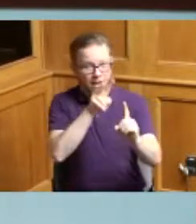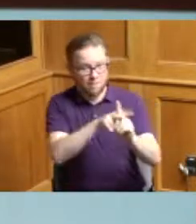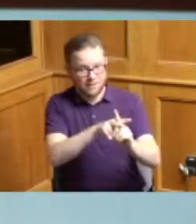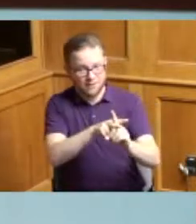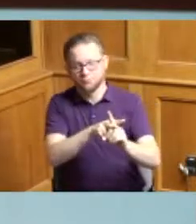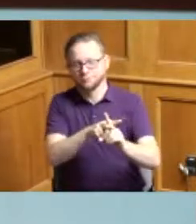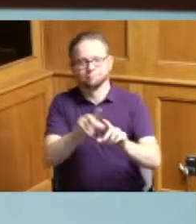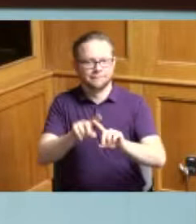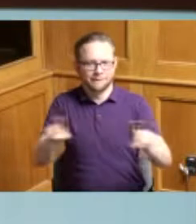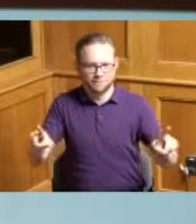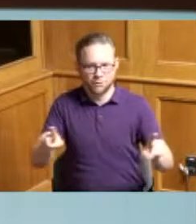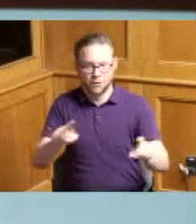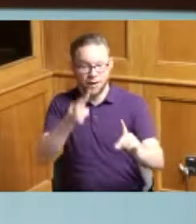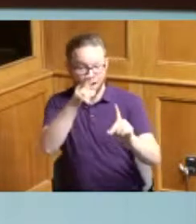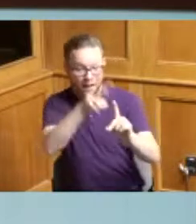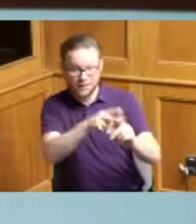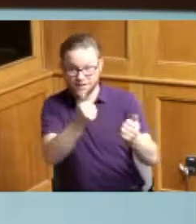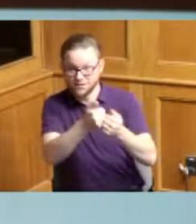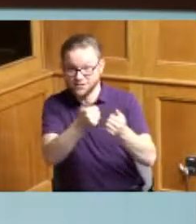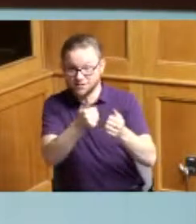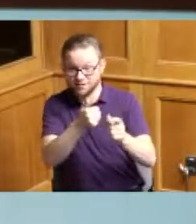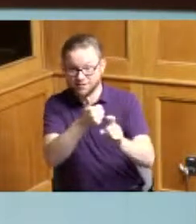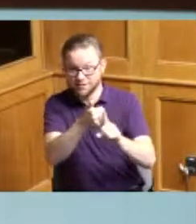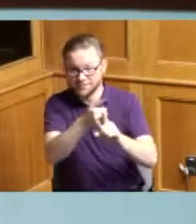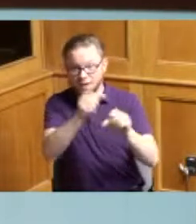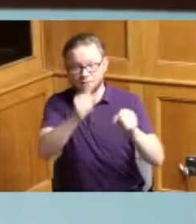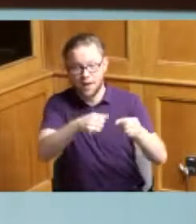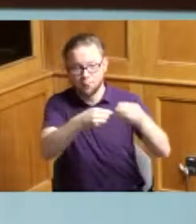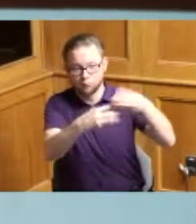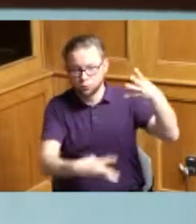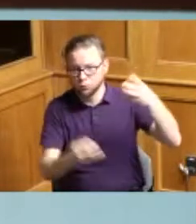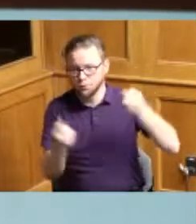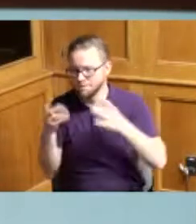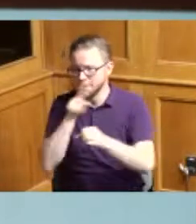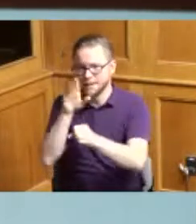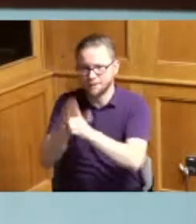can have multiple claims you can have a claim for rent utilities within the same application so